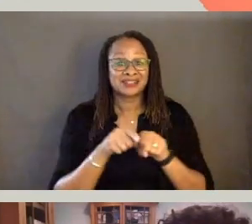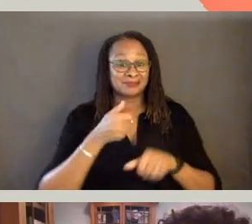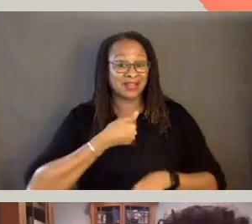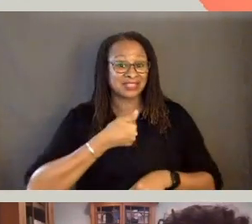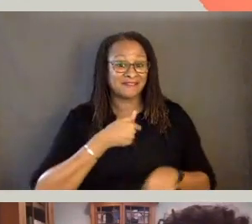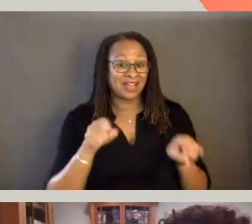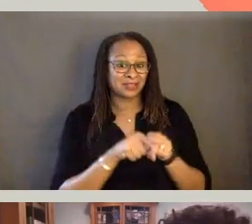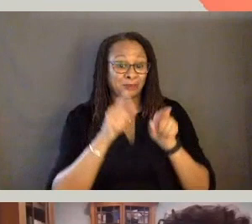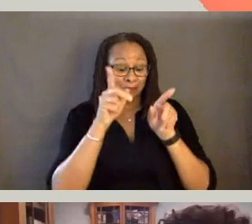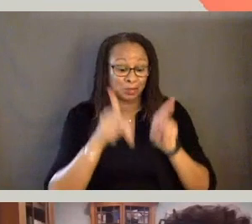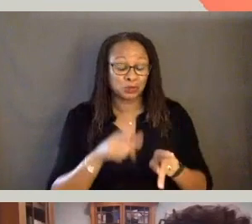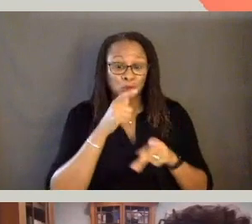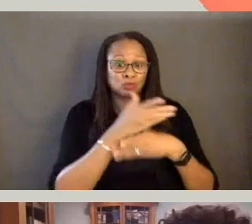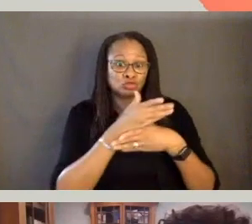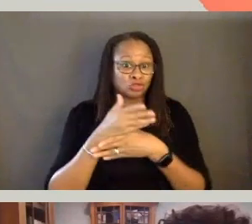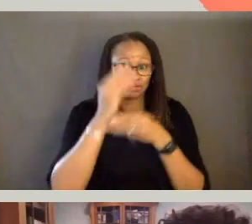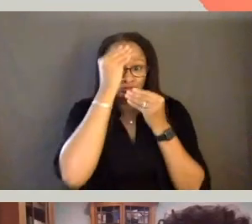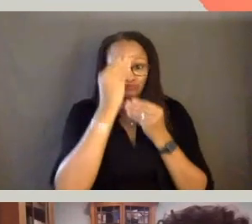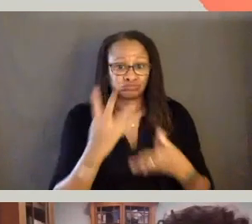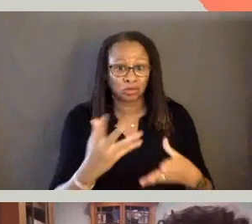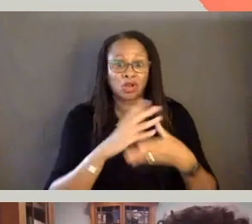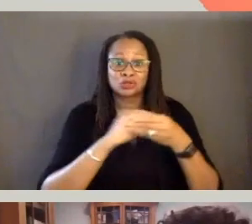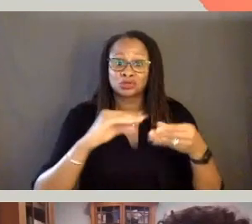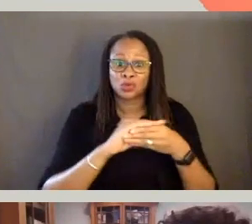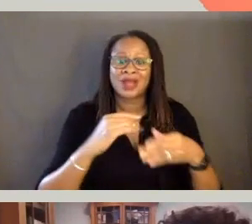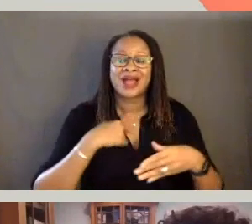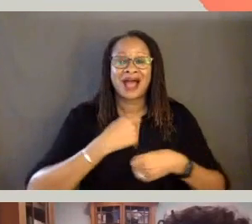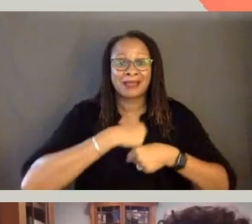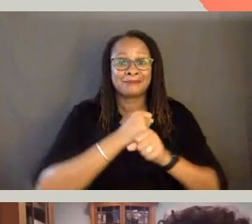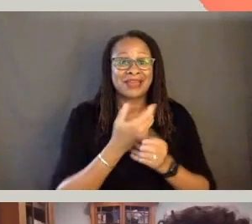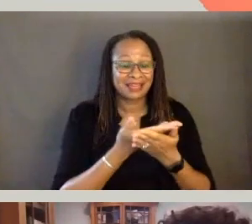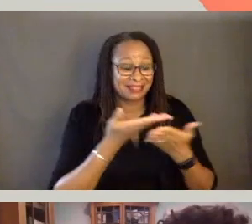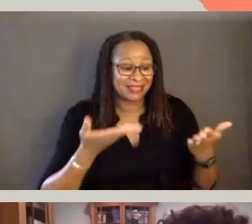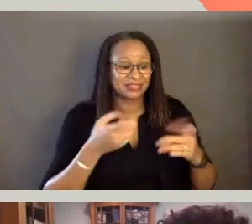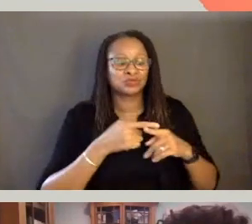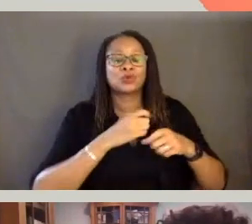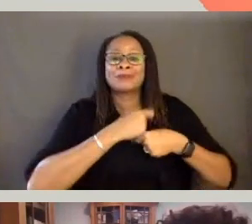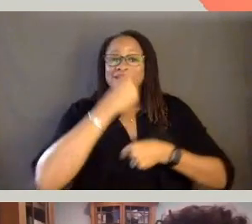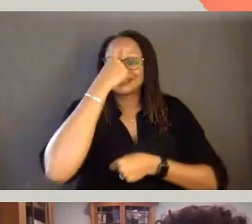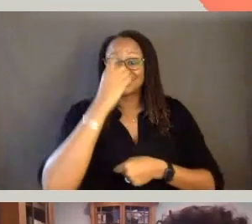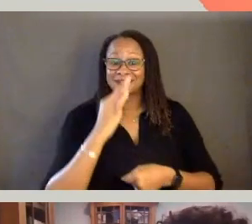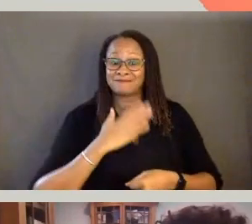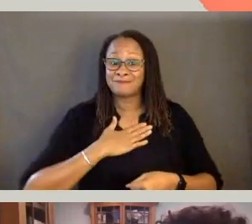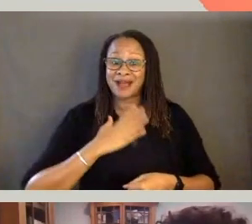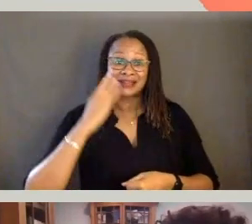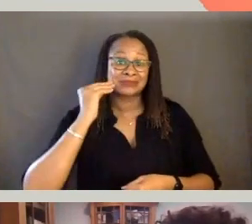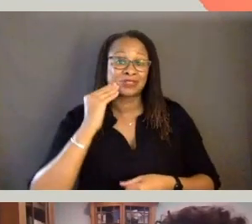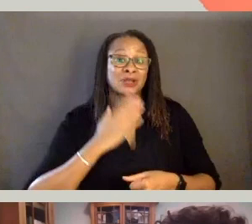I make things to make sense of my experience and my community's experience.